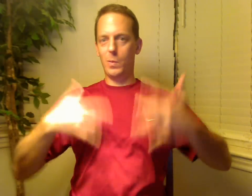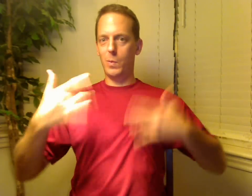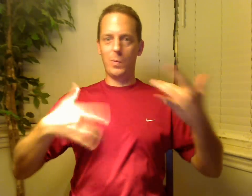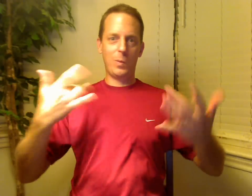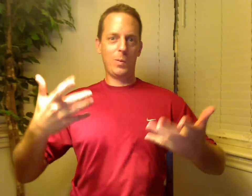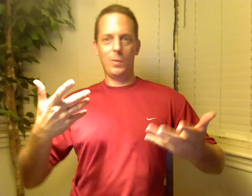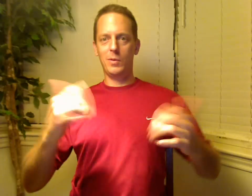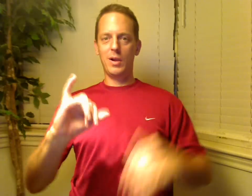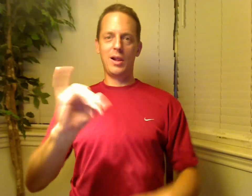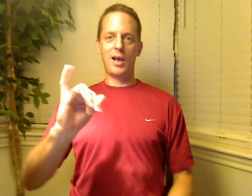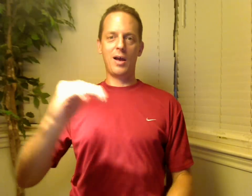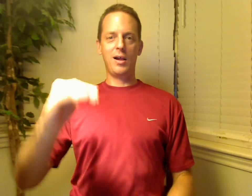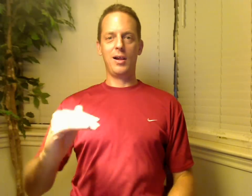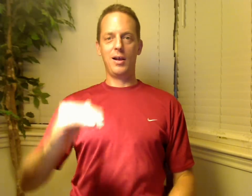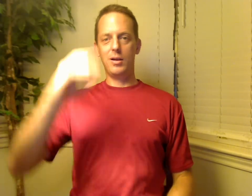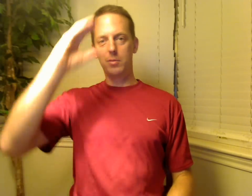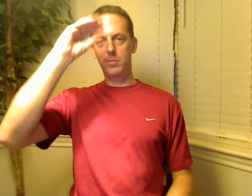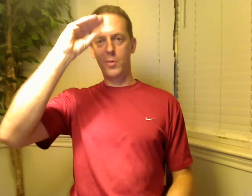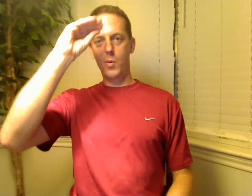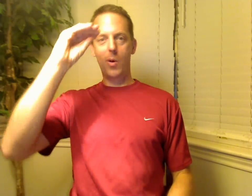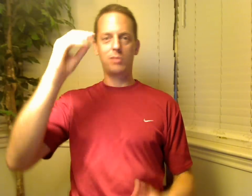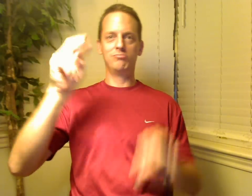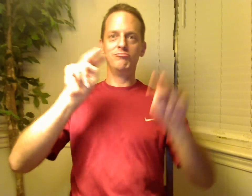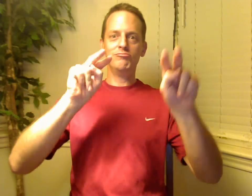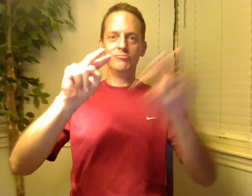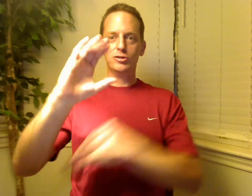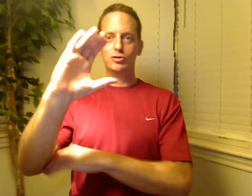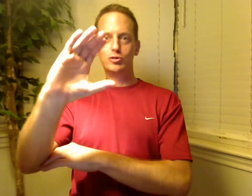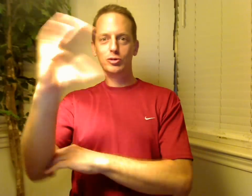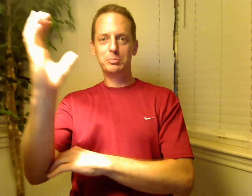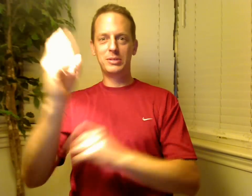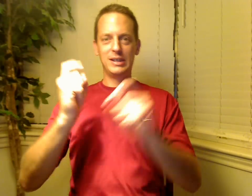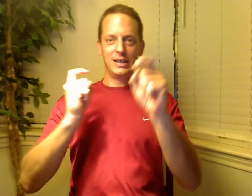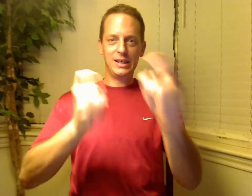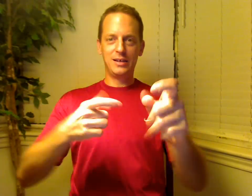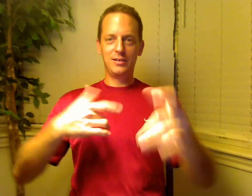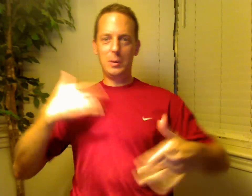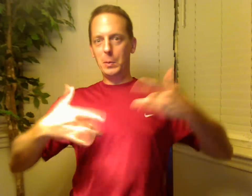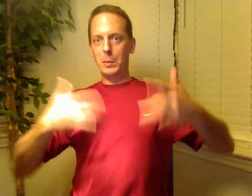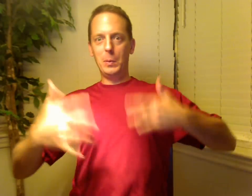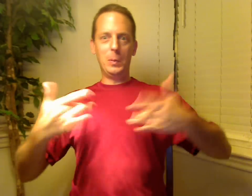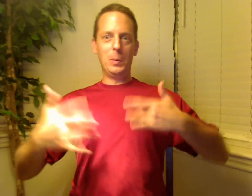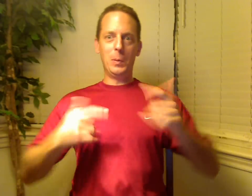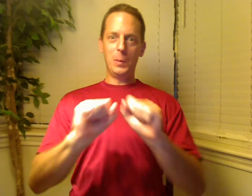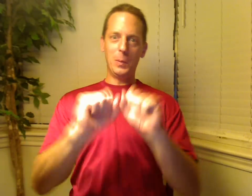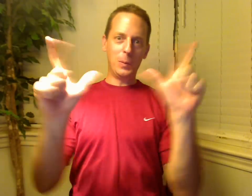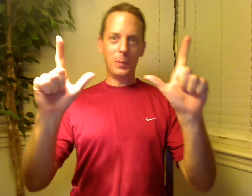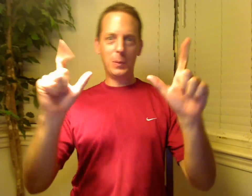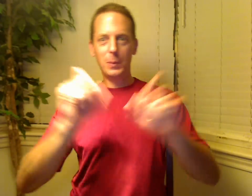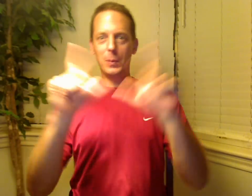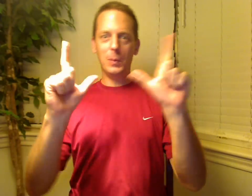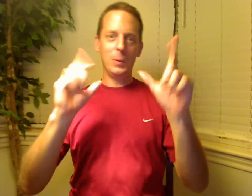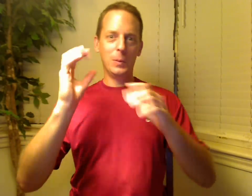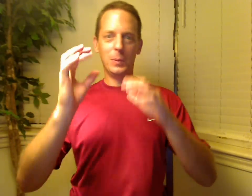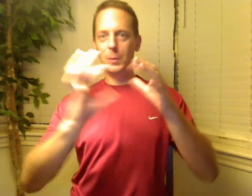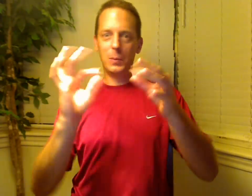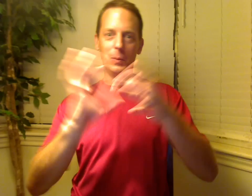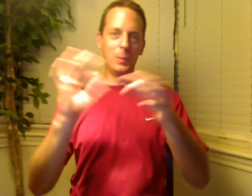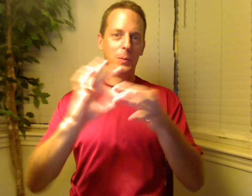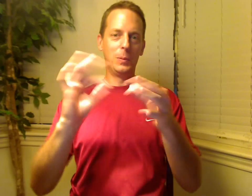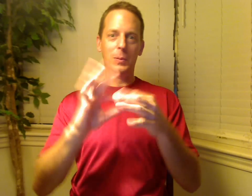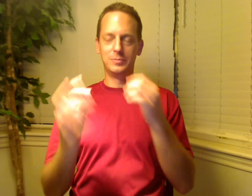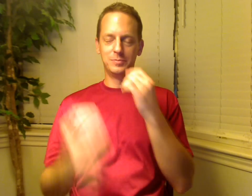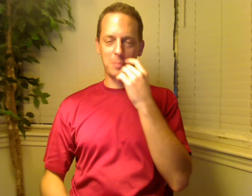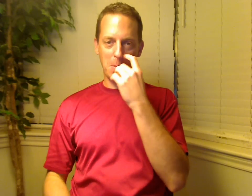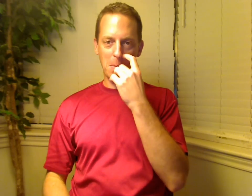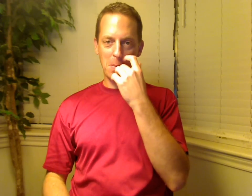When I first started vlog, I was so excited like a little boy is looking forward to having Christmas gifts.